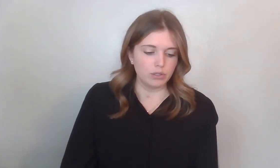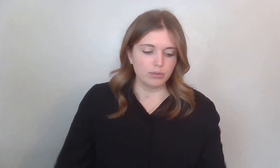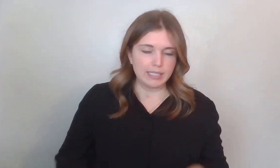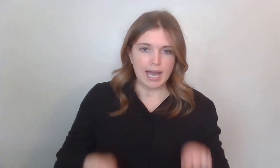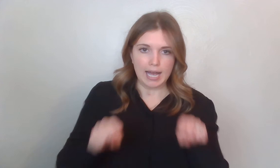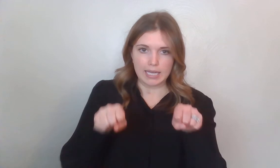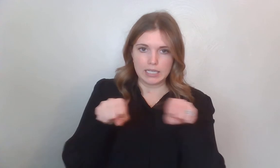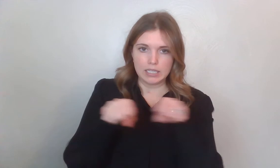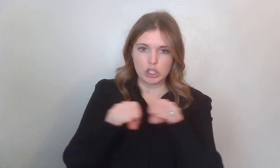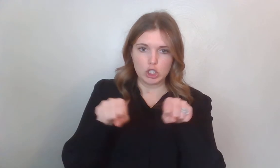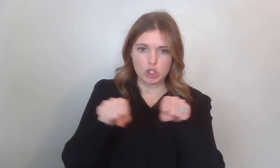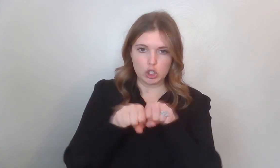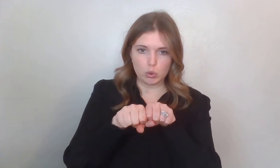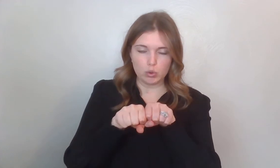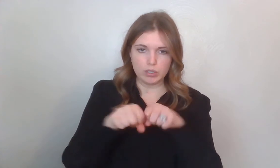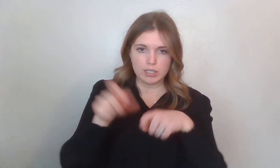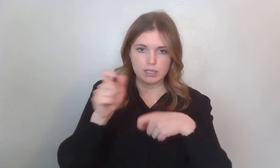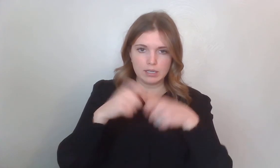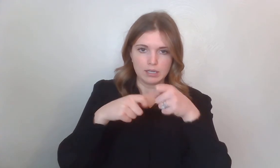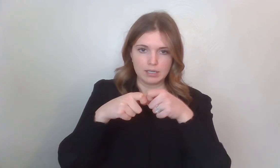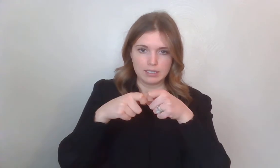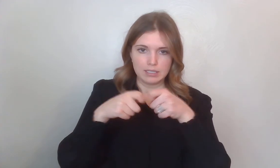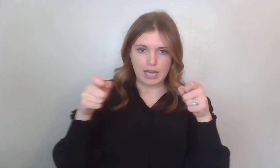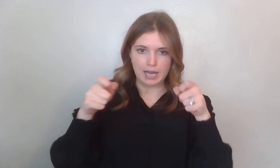SHOES TIE